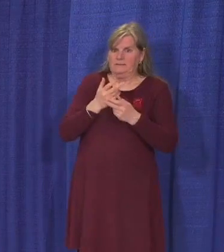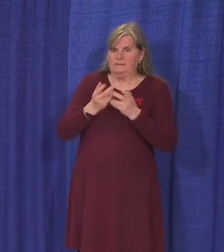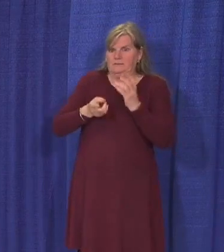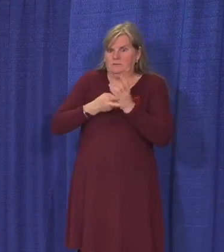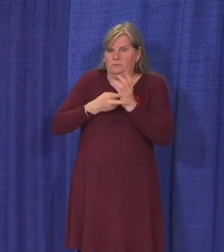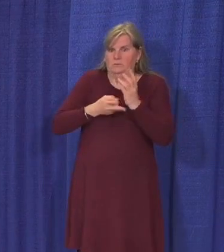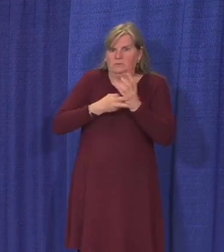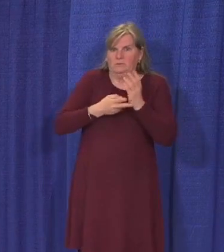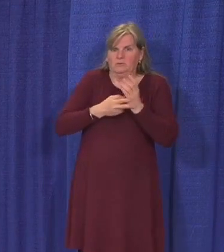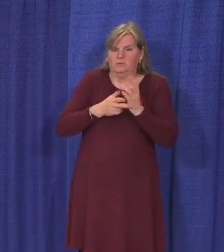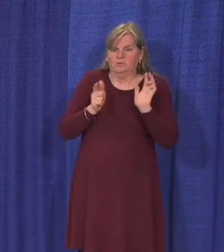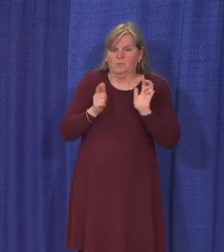Listen, I know --